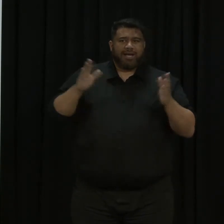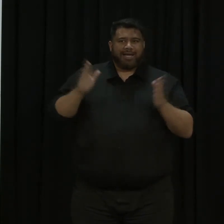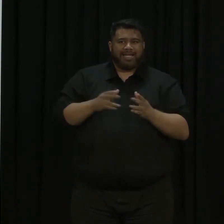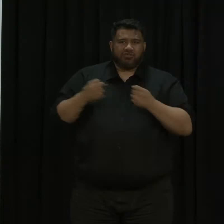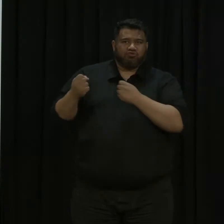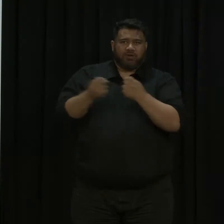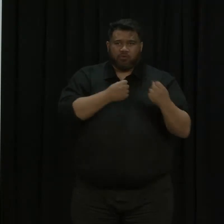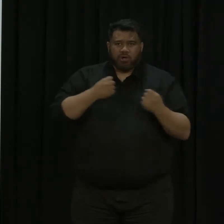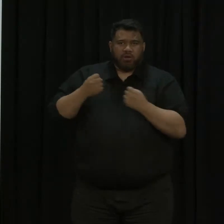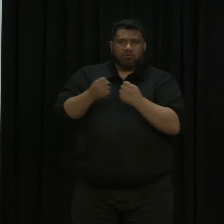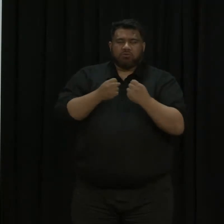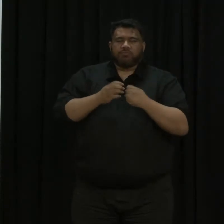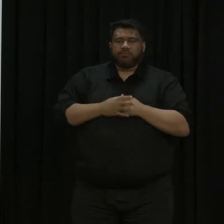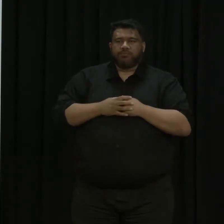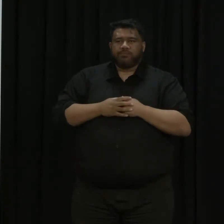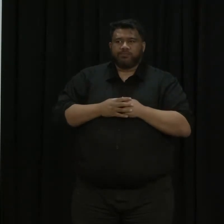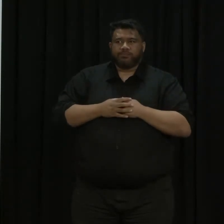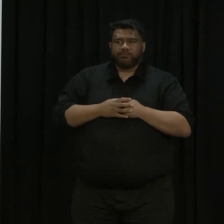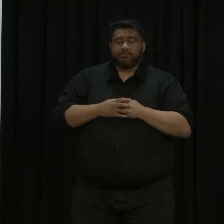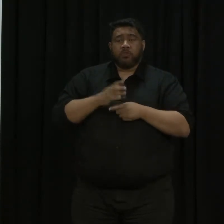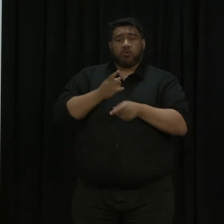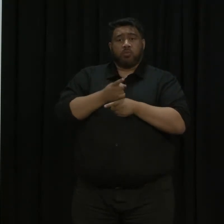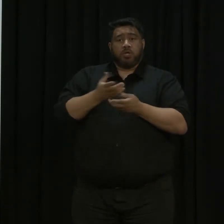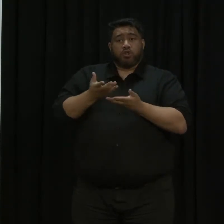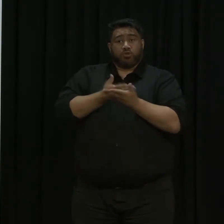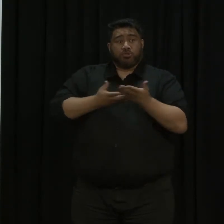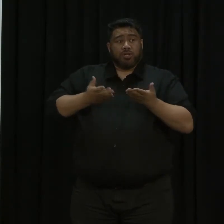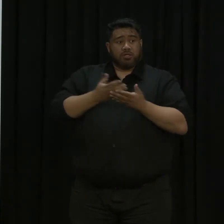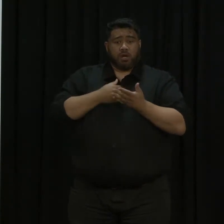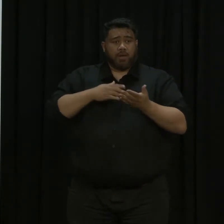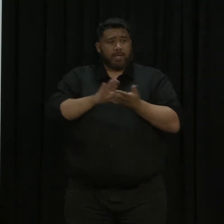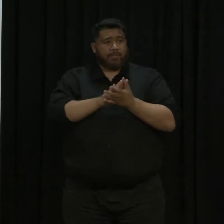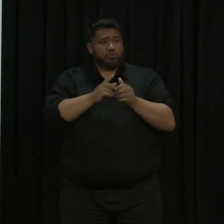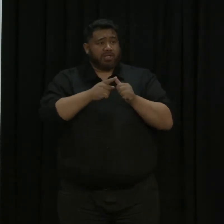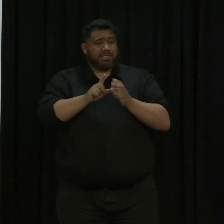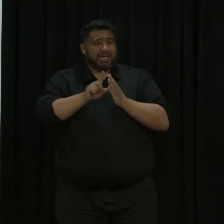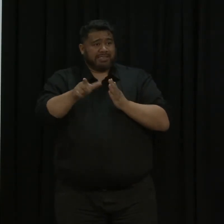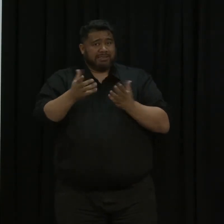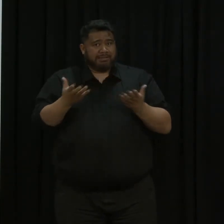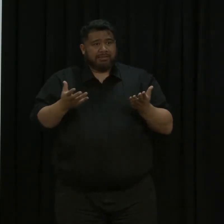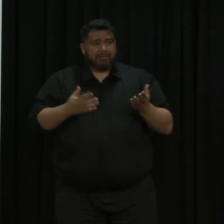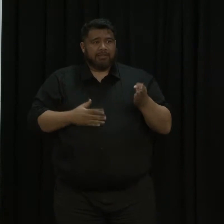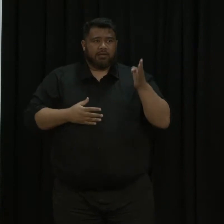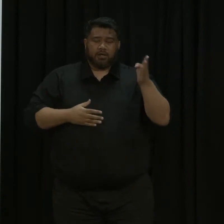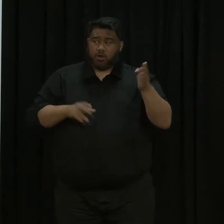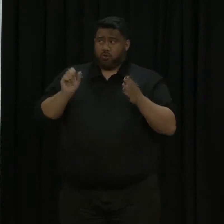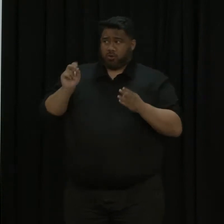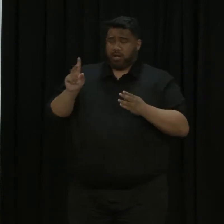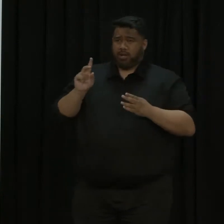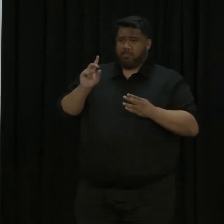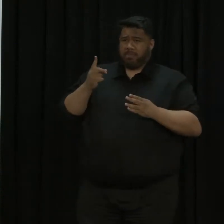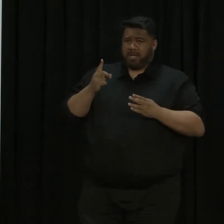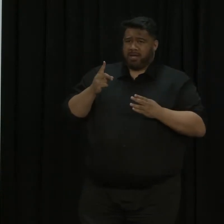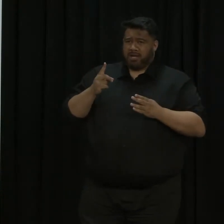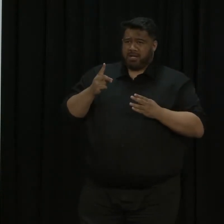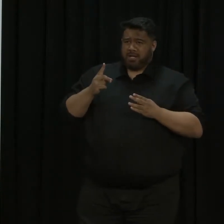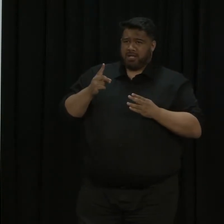there may be --